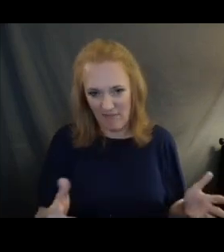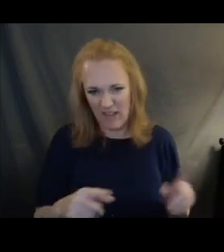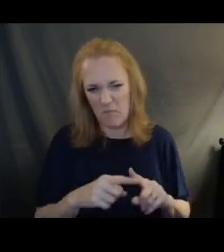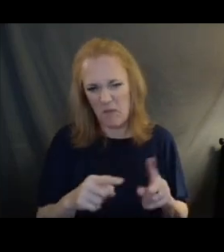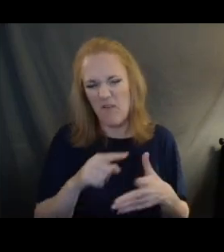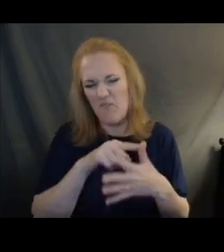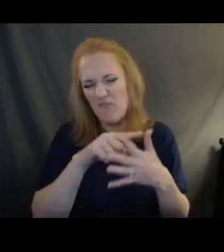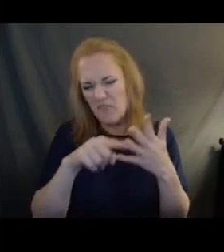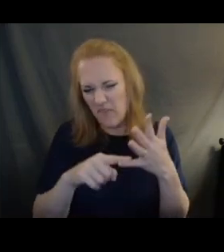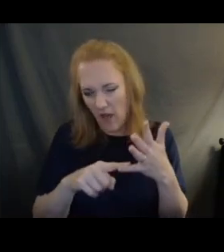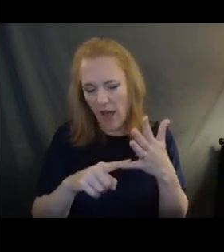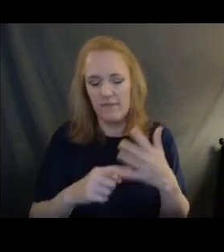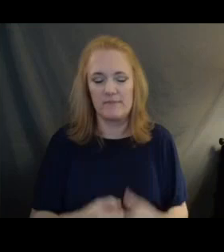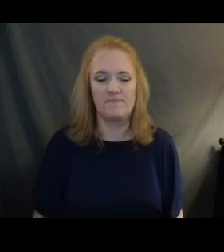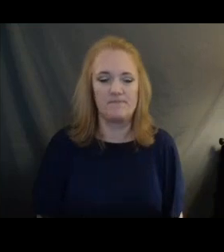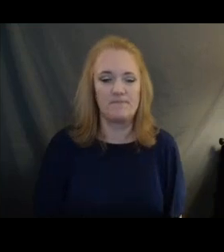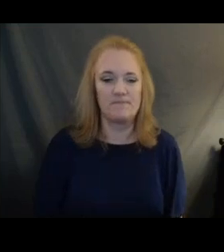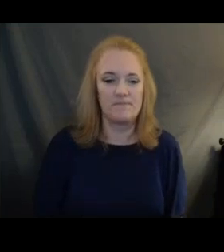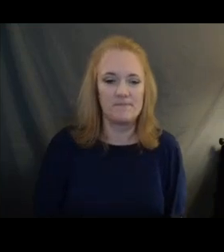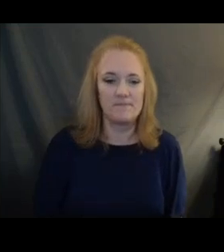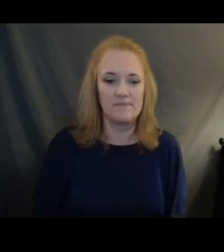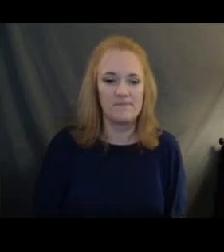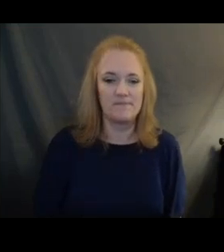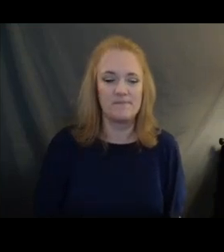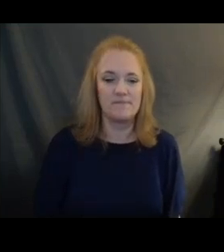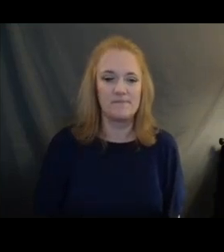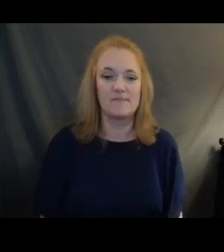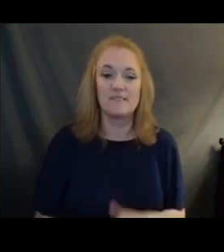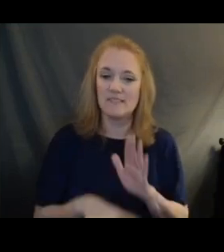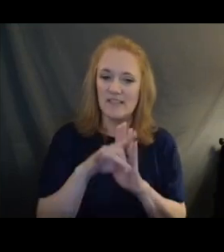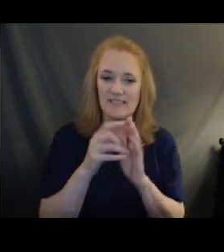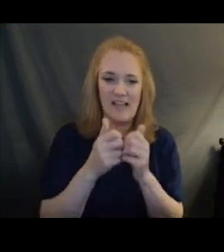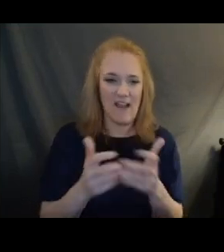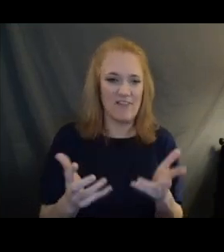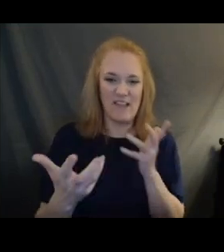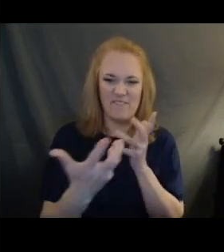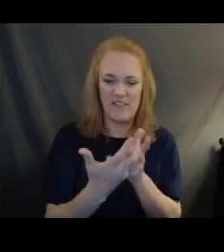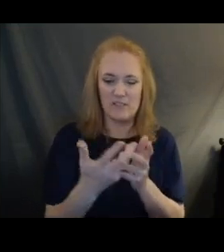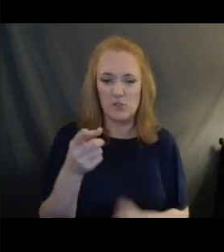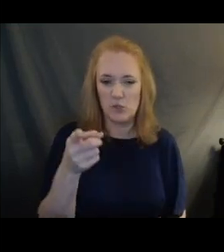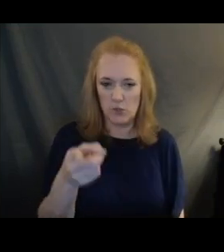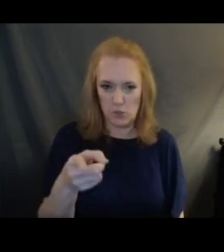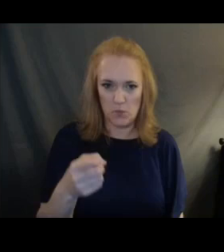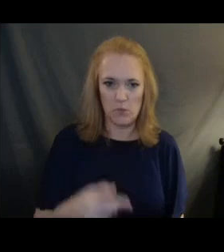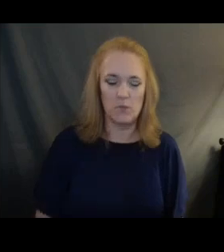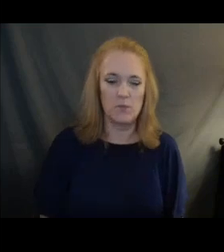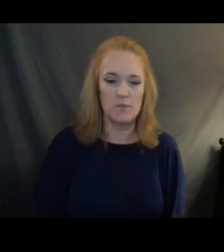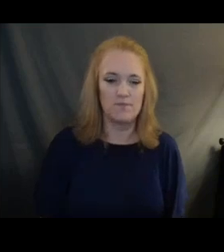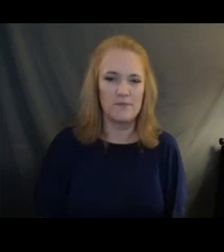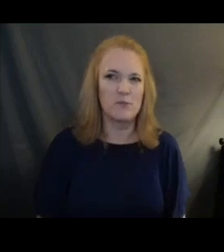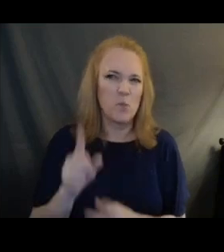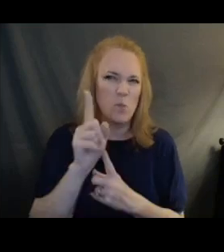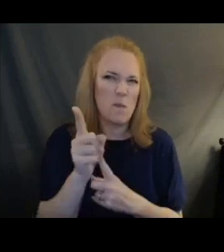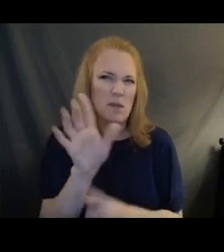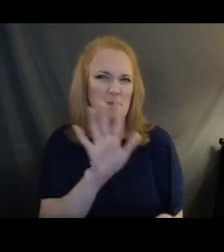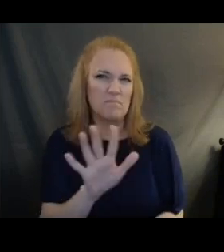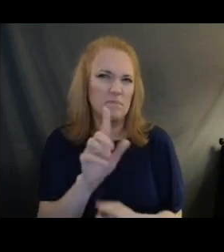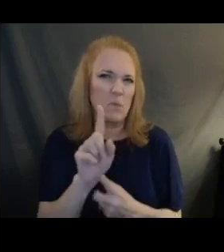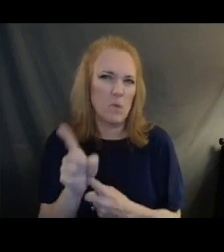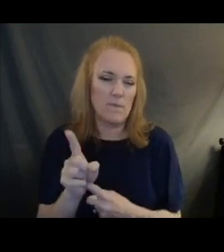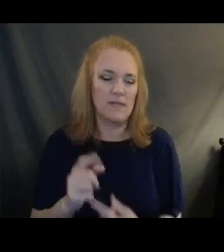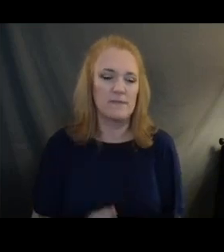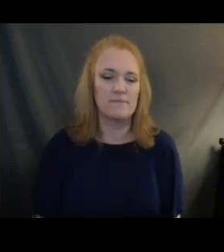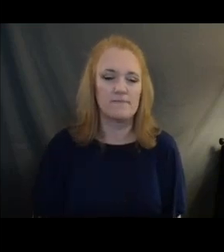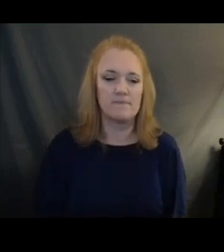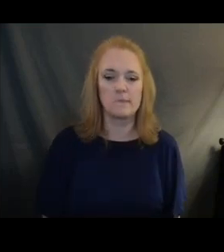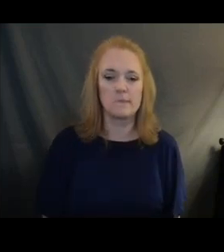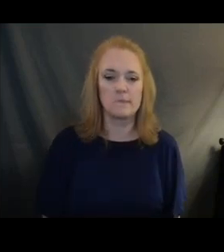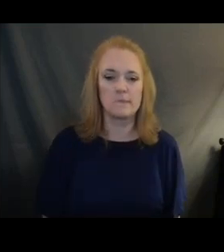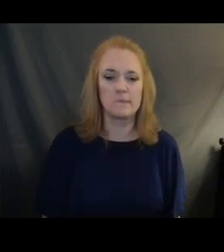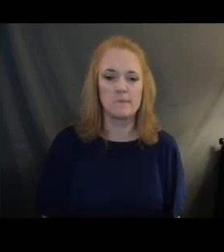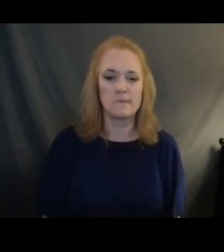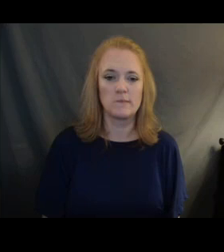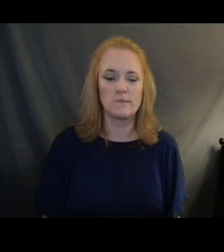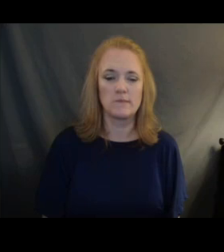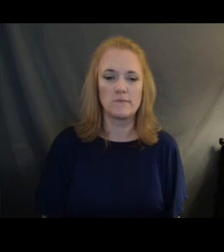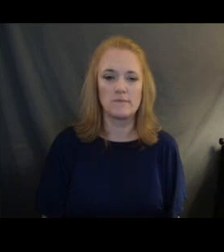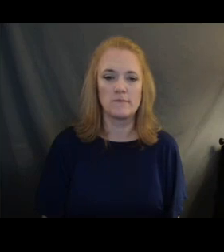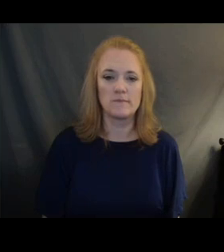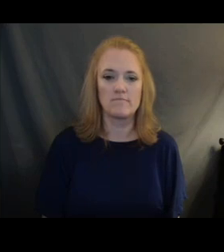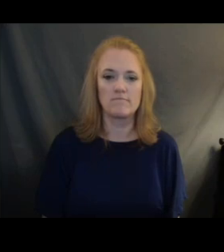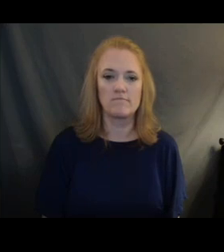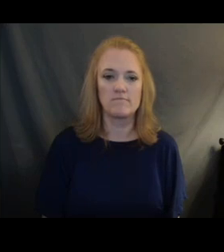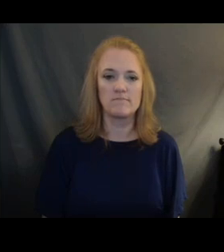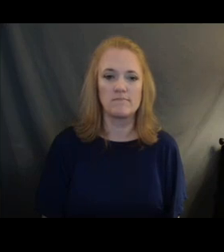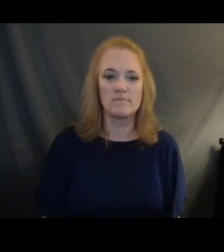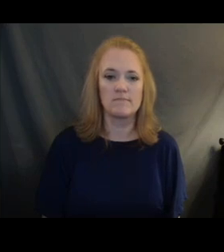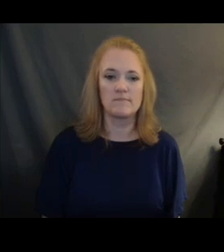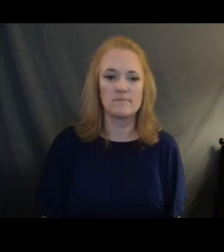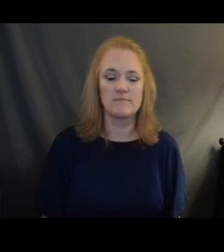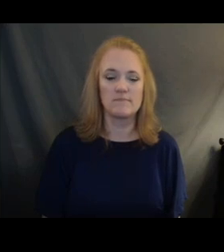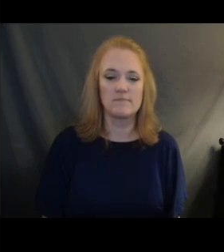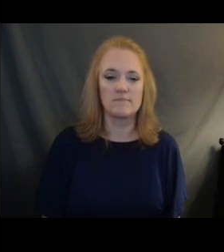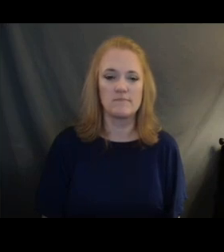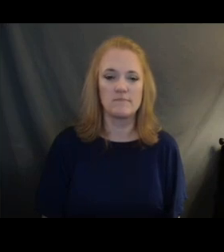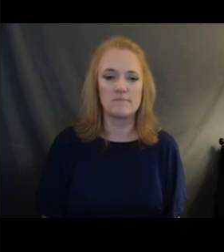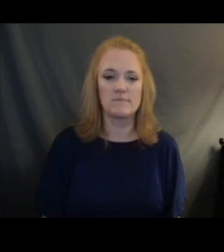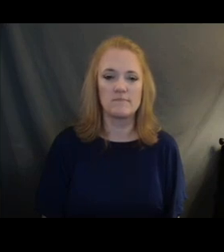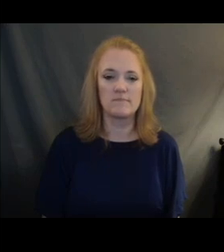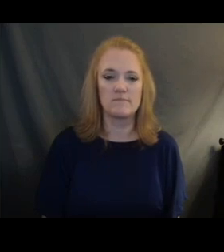but again multiple choice, select all that apply and we'll give everyone about a minute.